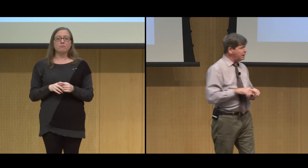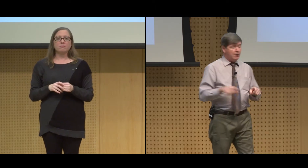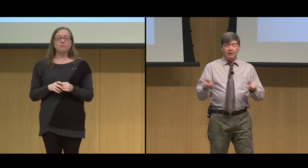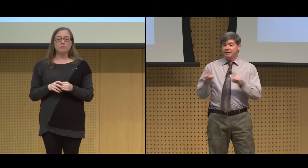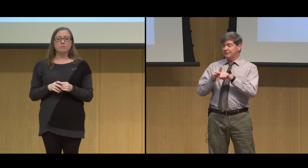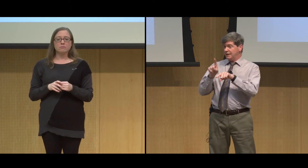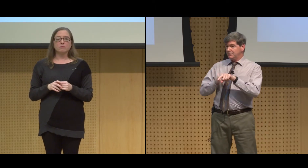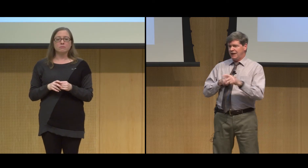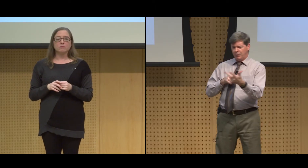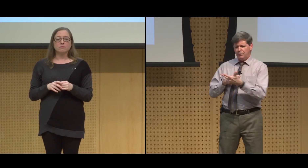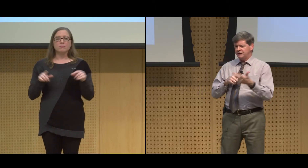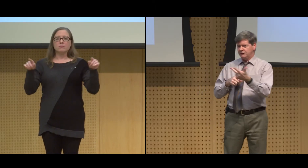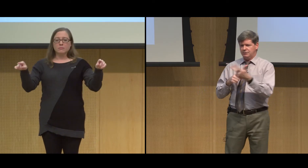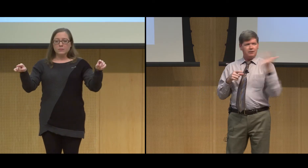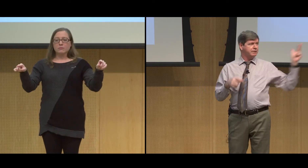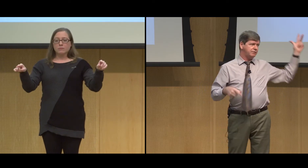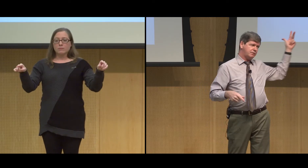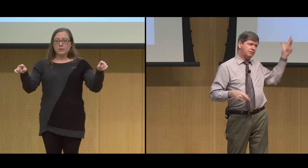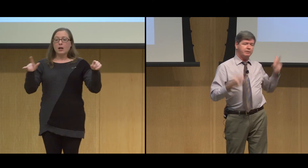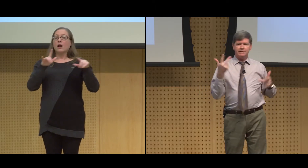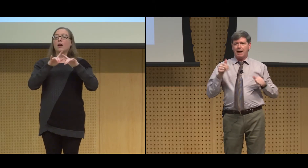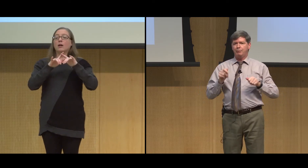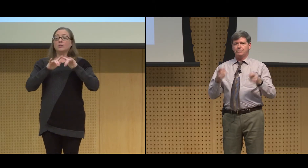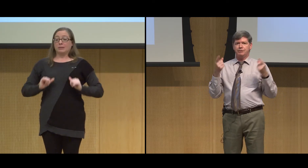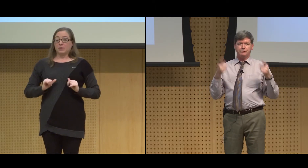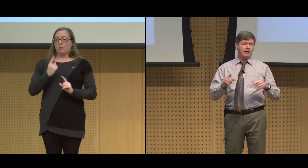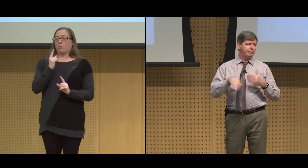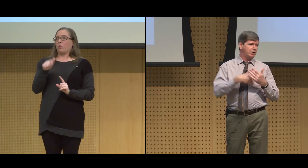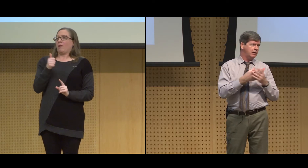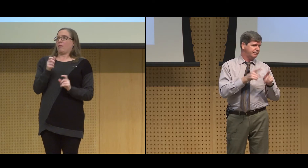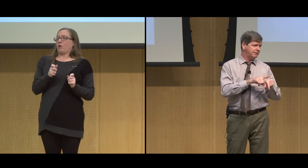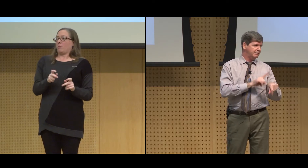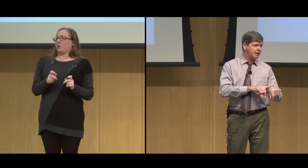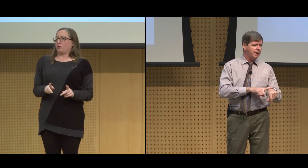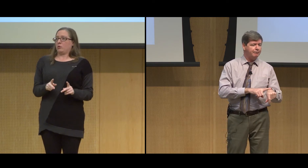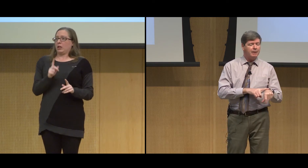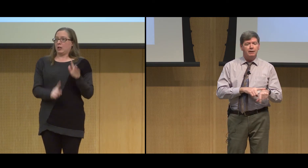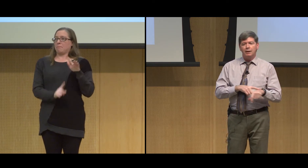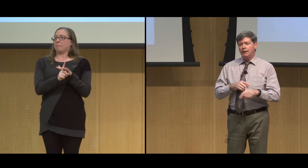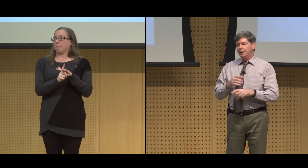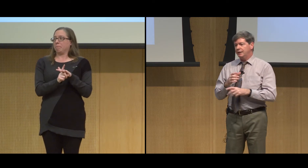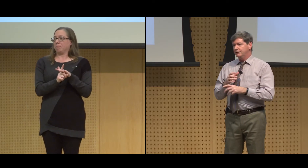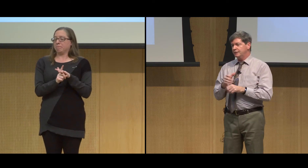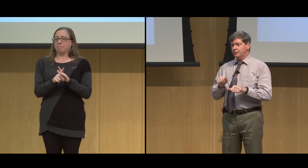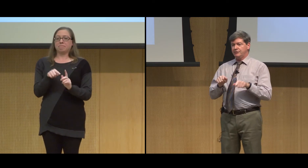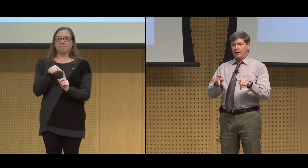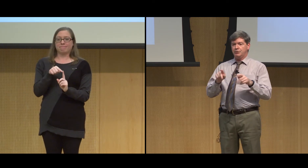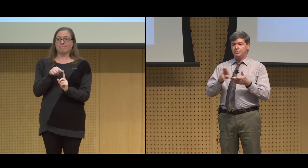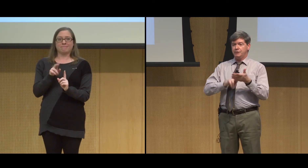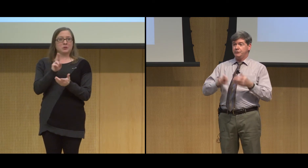but at the same time, all these-- all these 3 opportunities were happening all at the same time, and there was an opportunity